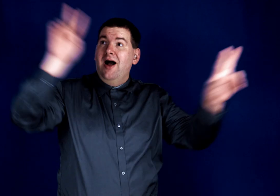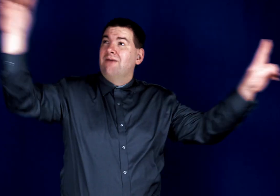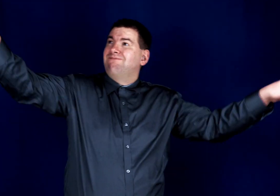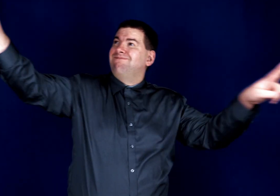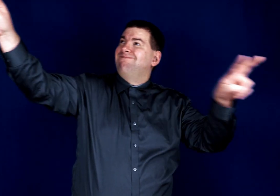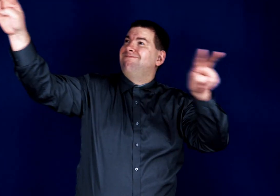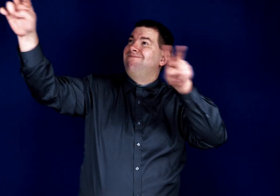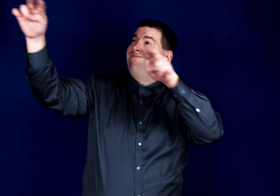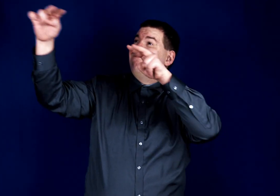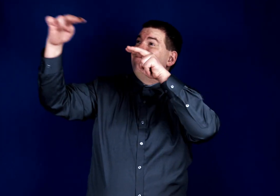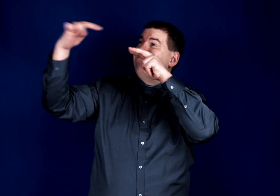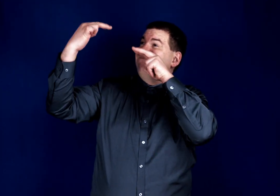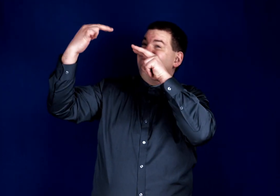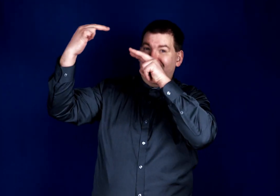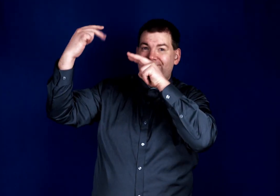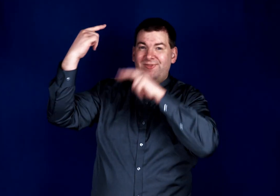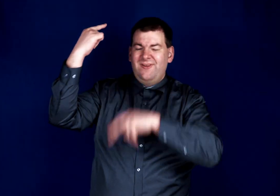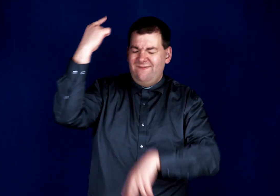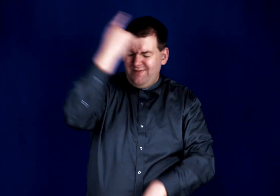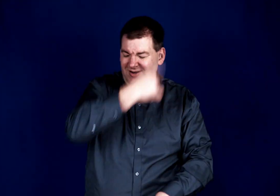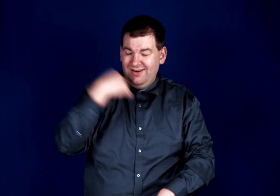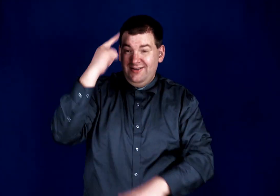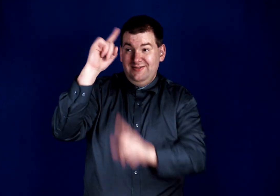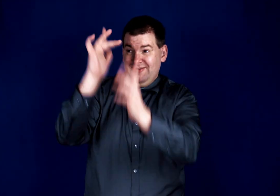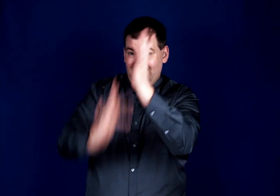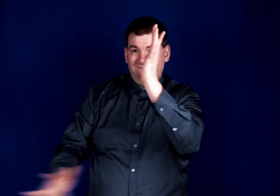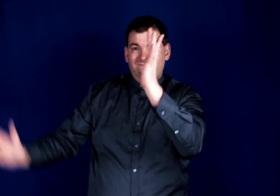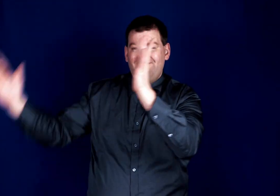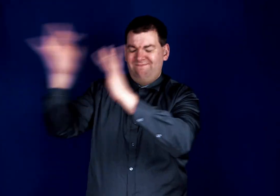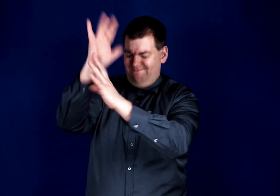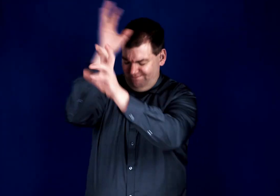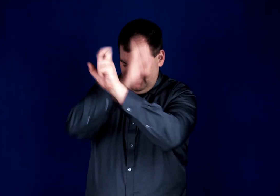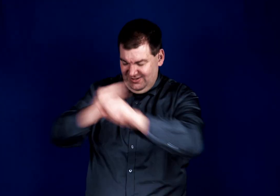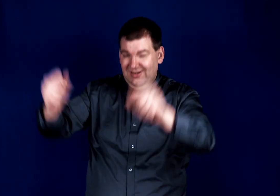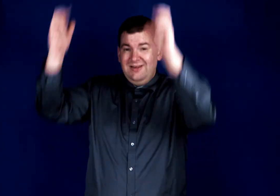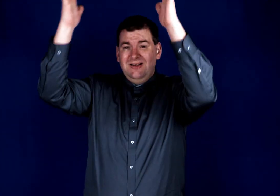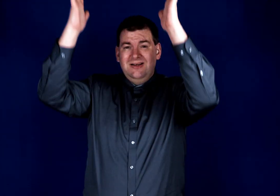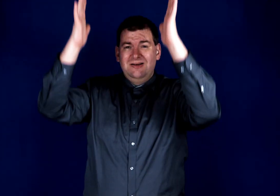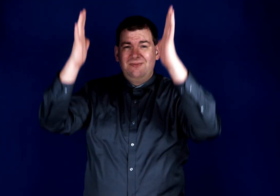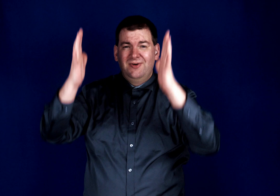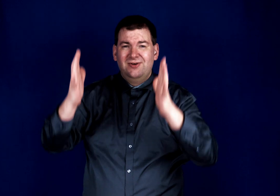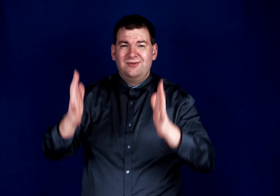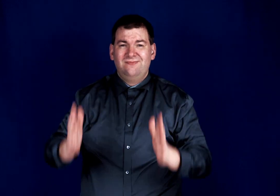In my eyes see the face of redemption